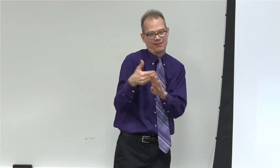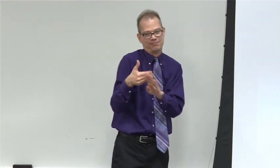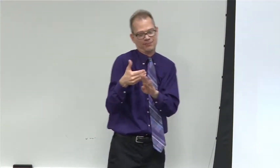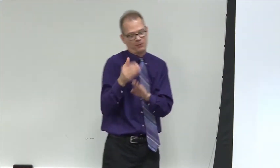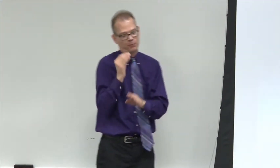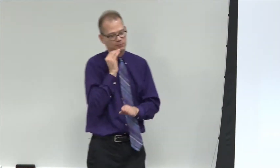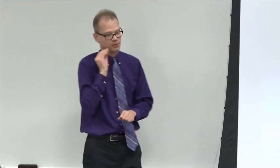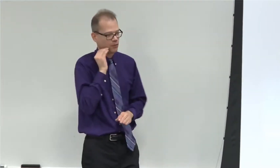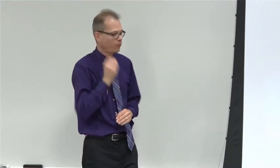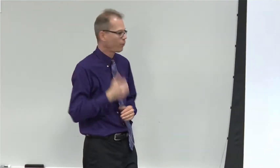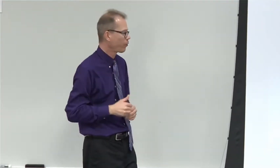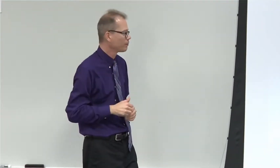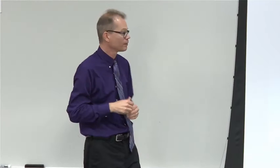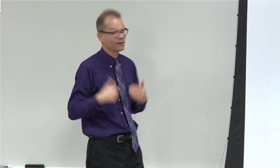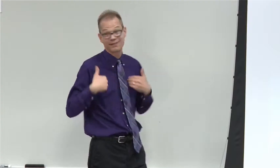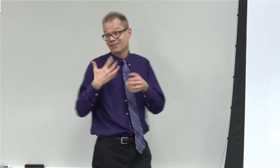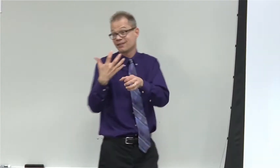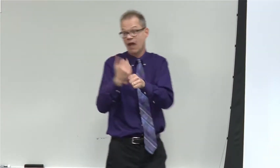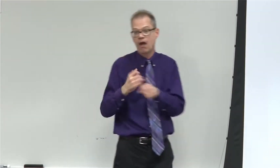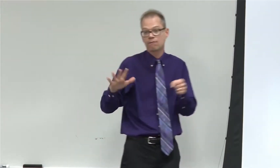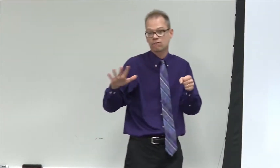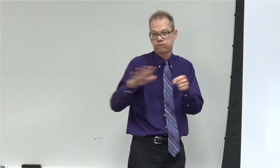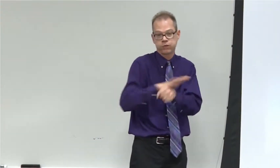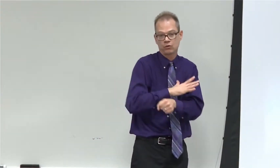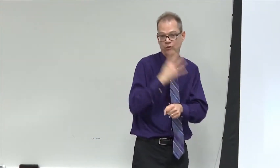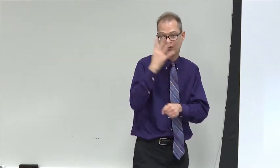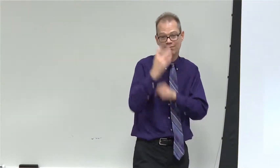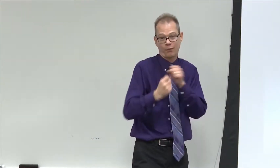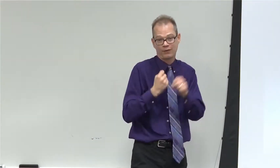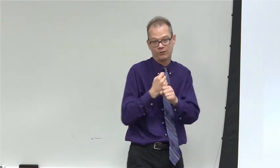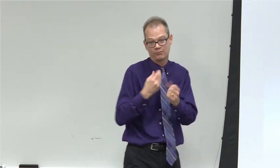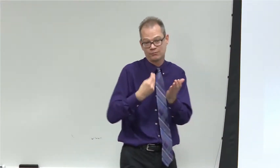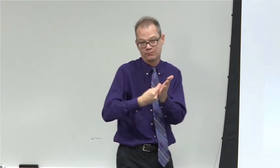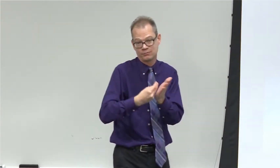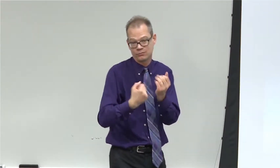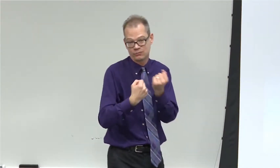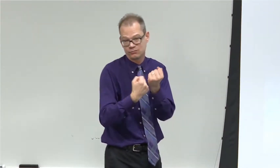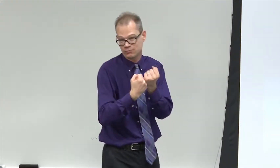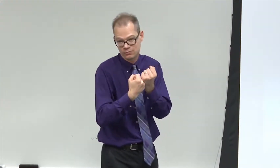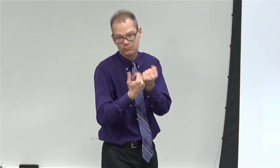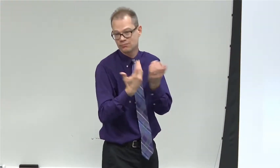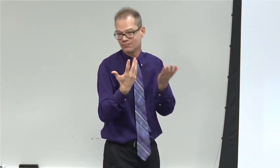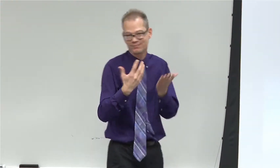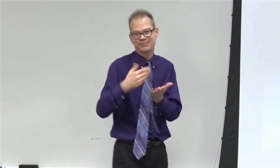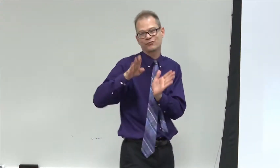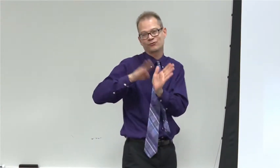So I decided to stay closer to home. I got a full 4-year scholarship.